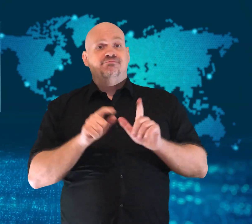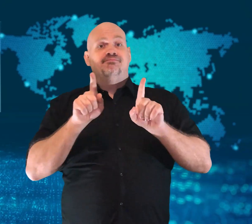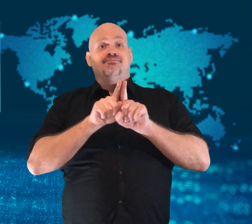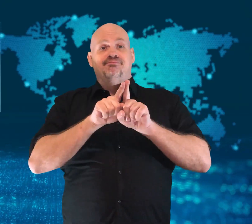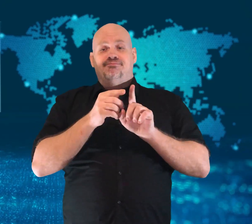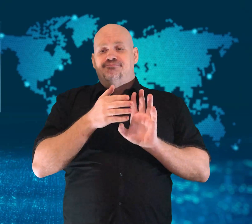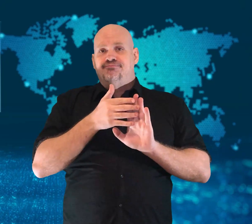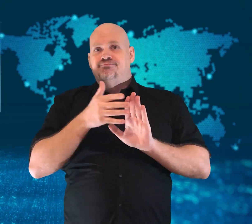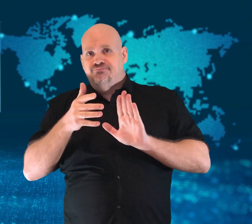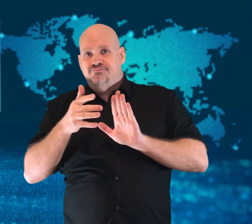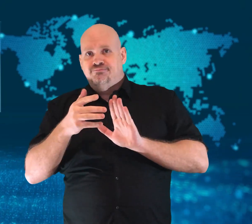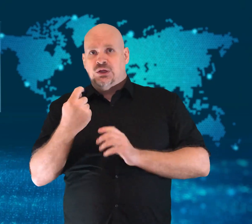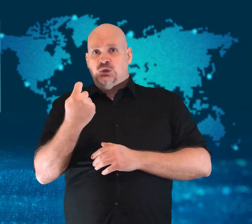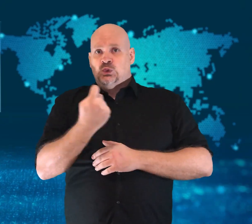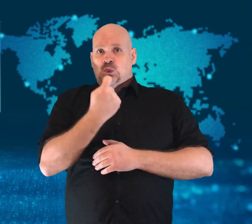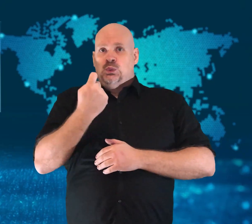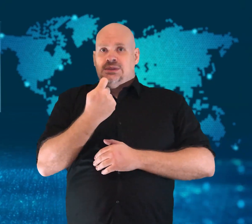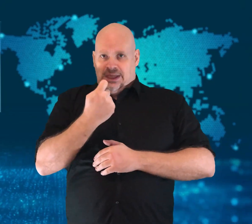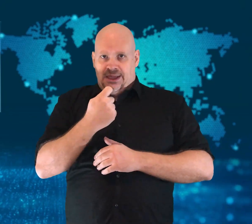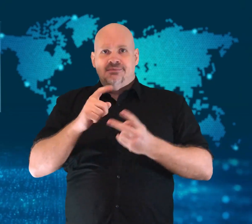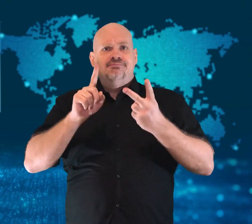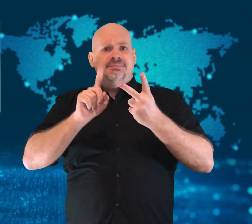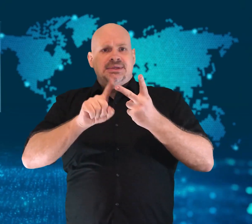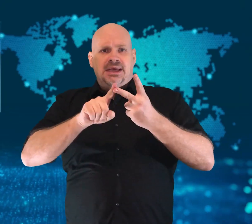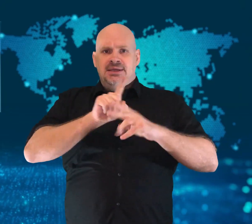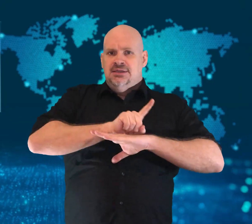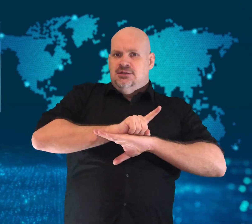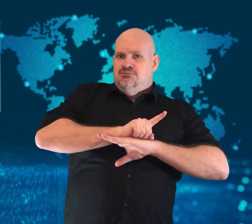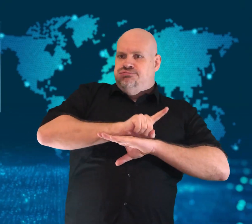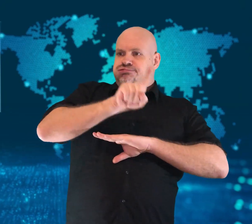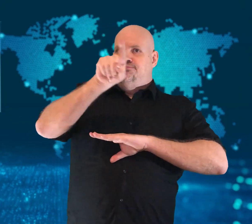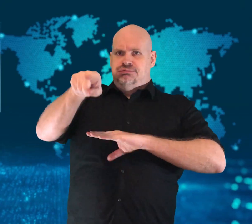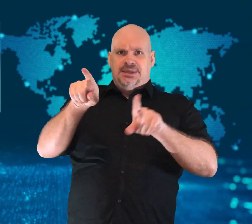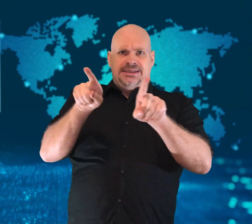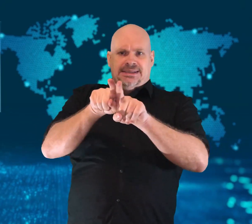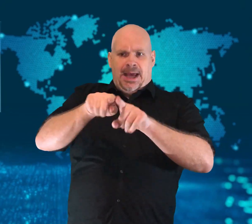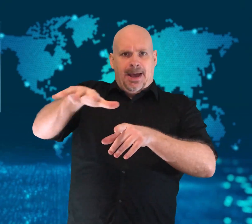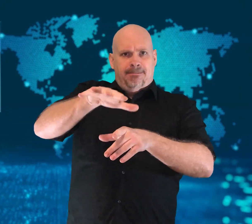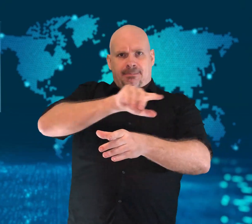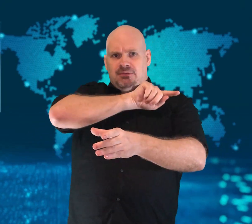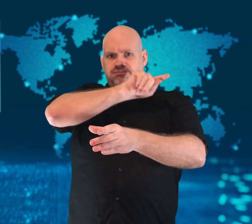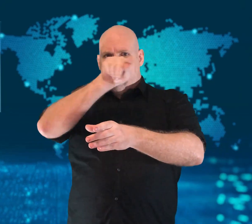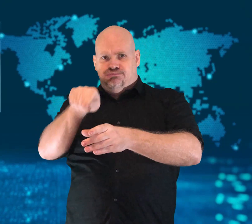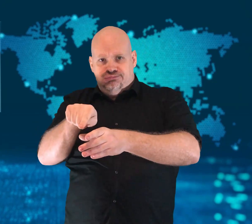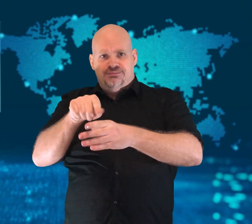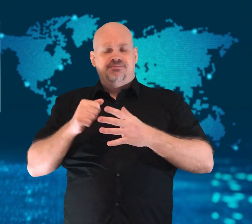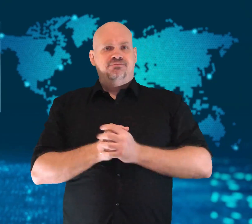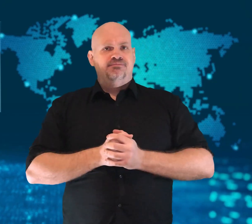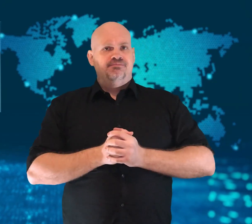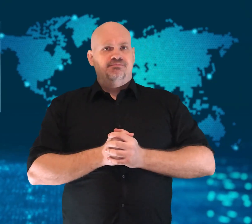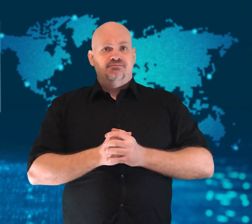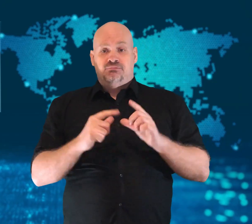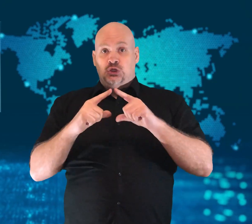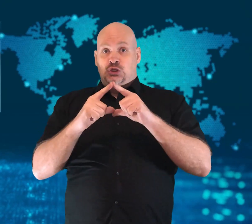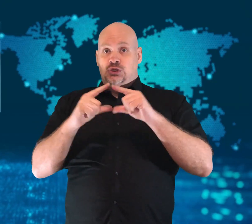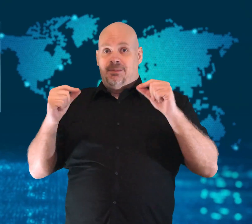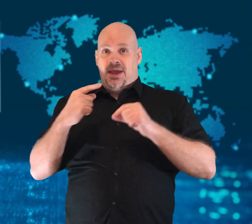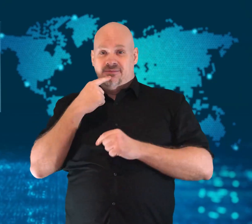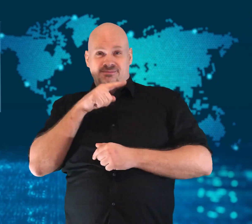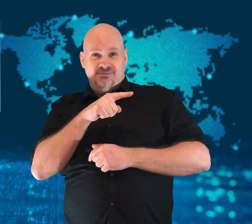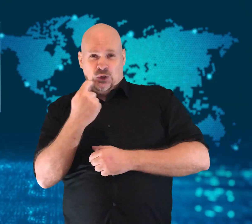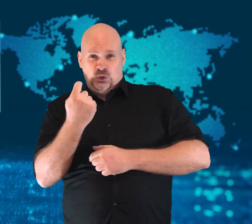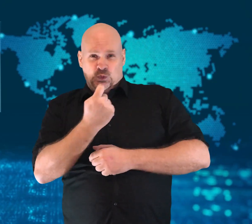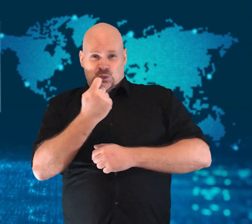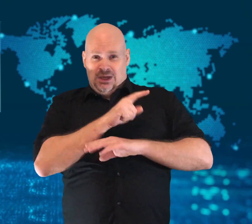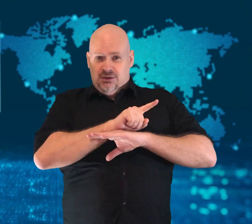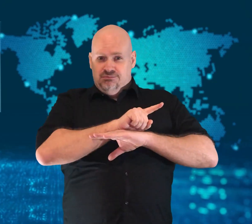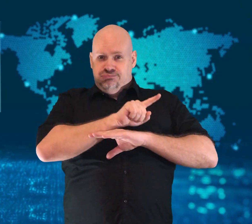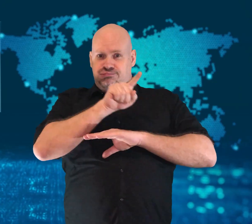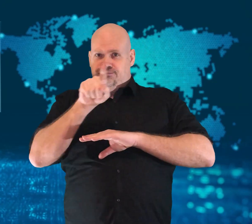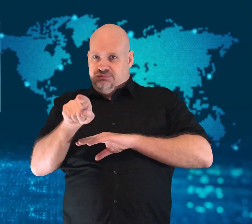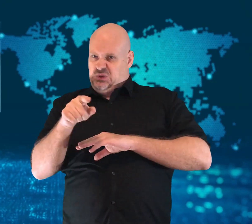The country then fired another missile on Tuesday from the same location.